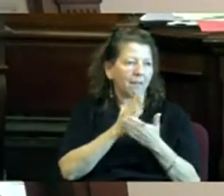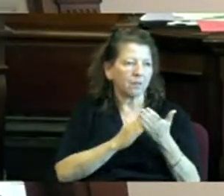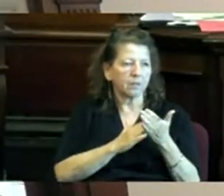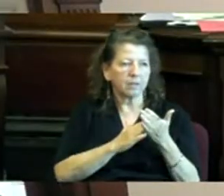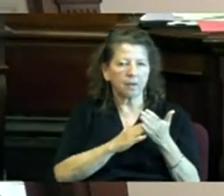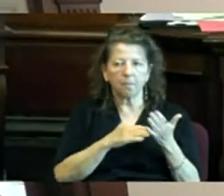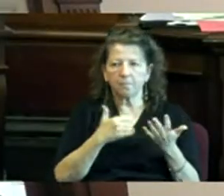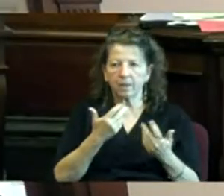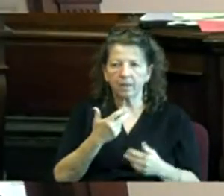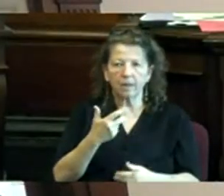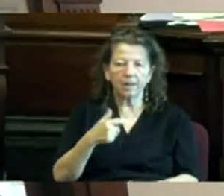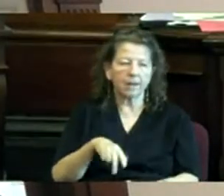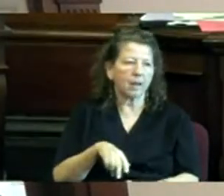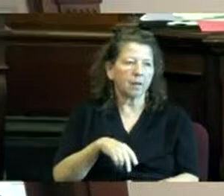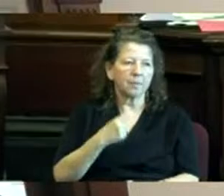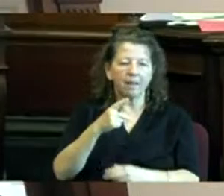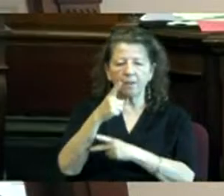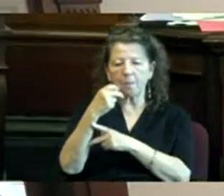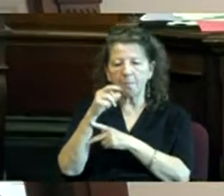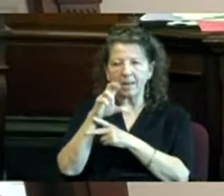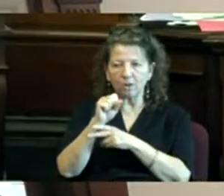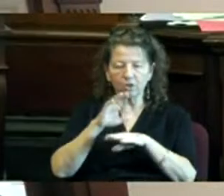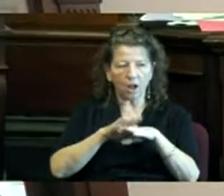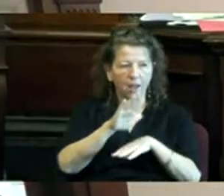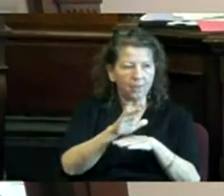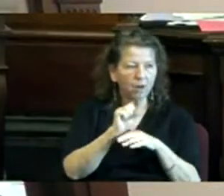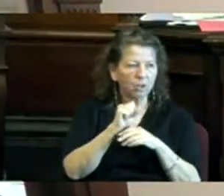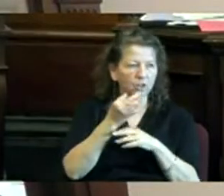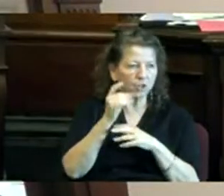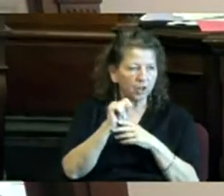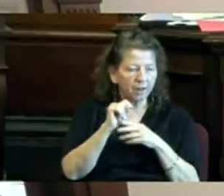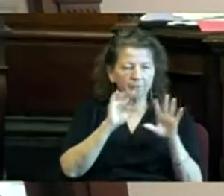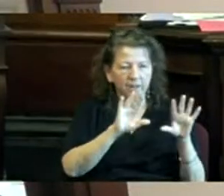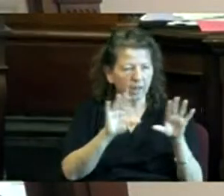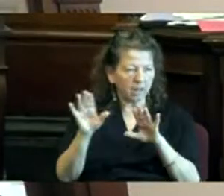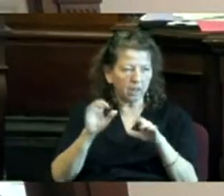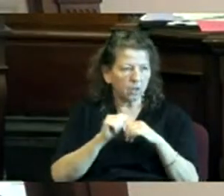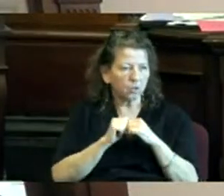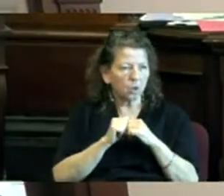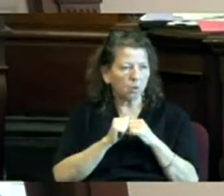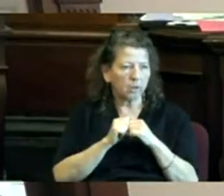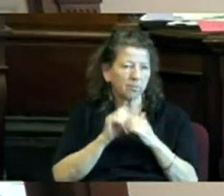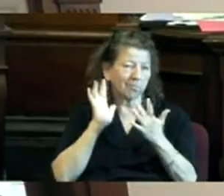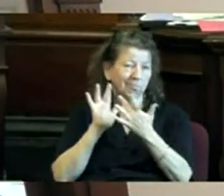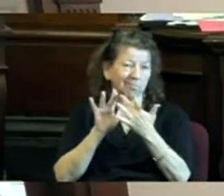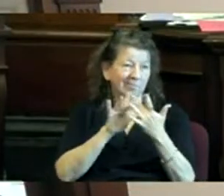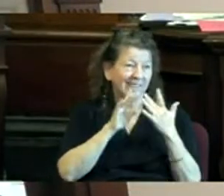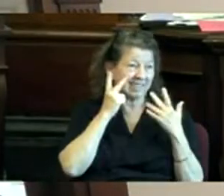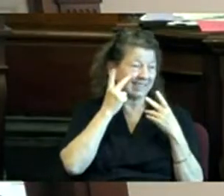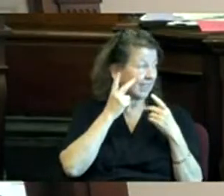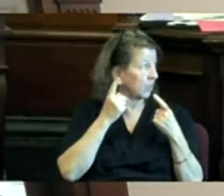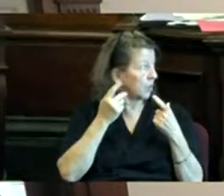can connect you there as well because they definitely have. You know, Portland, for example,